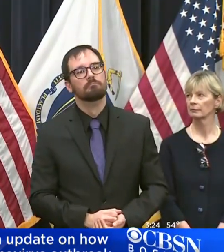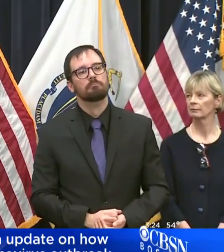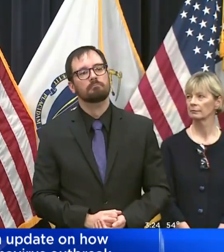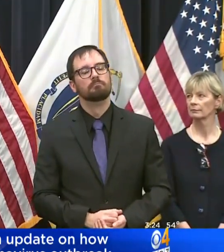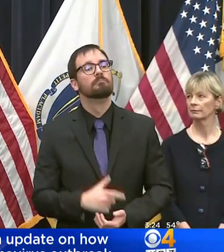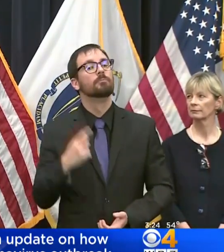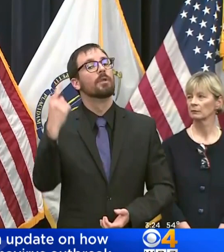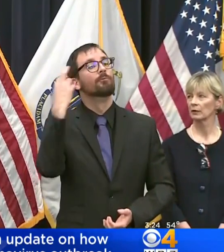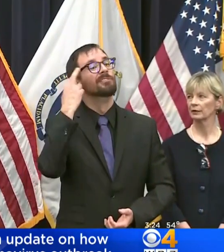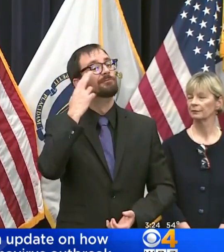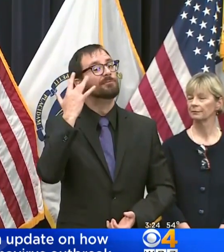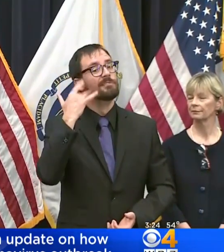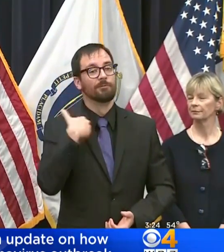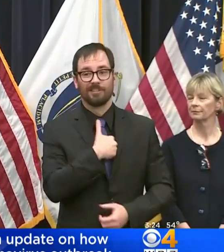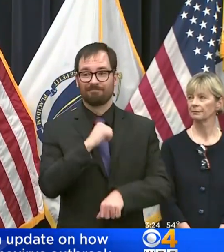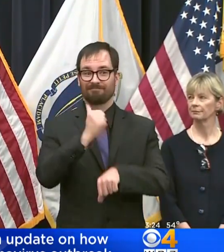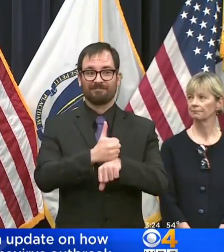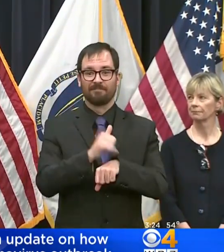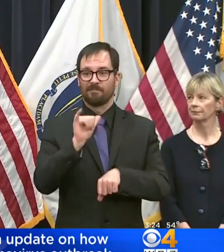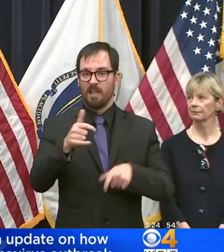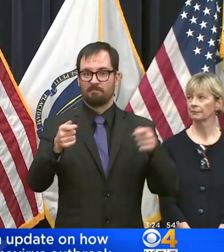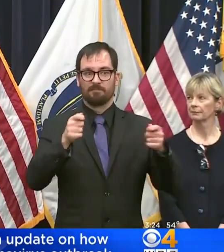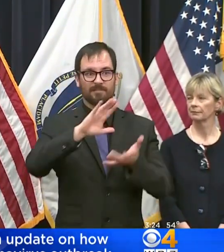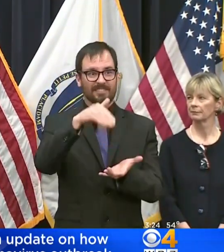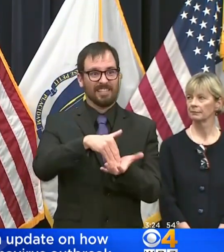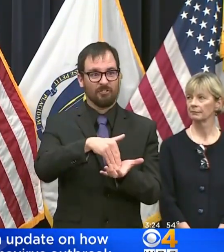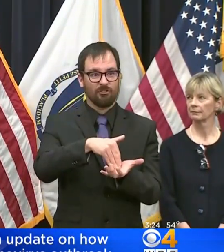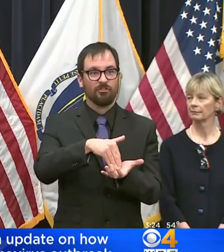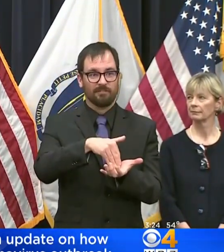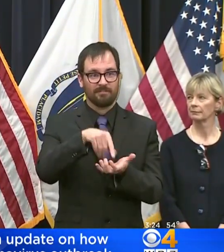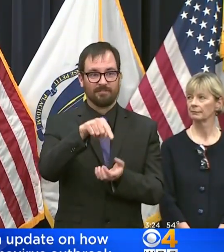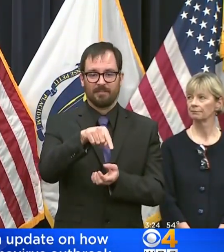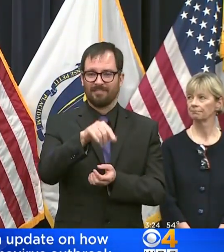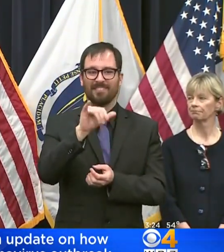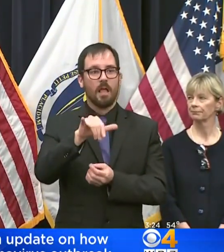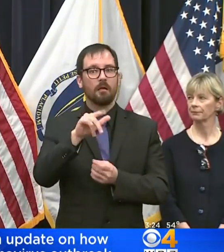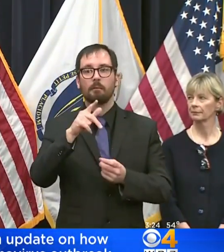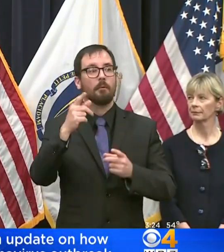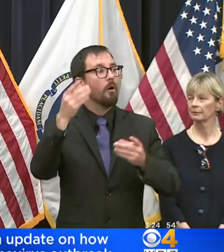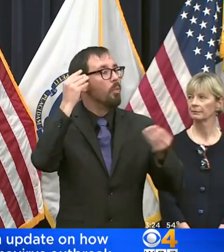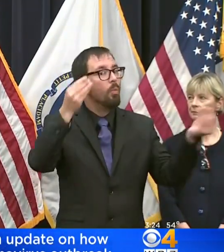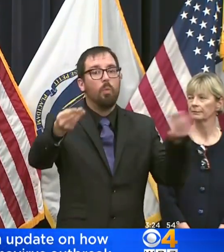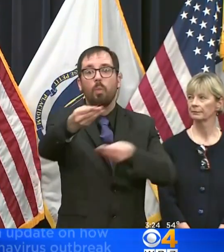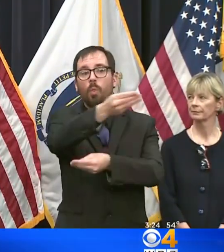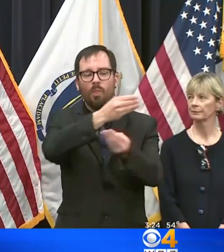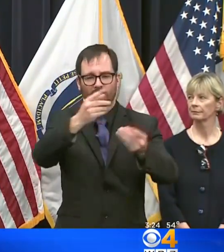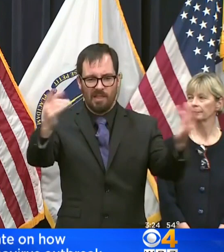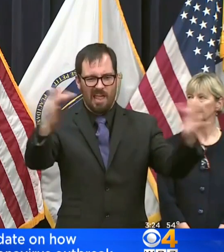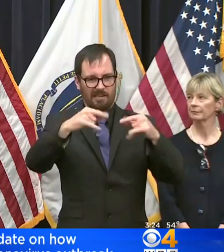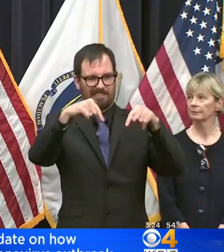FIRST OF ALL ONE OF THE MAIN REASONS WE PUT THE COMMAND CENTER TOGETHER IN THE FIRST PLACE WAS TO HAVE A SINGLE POINT